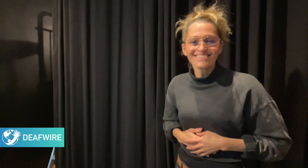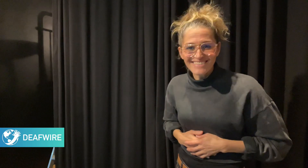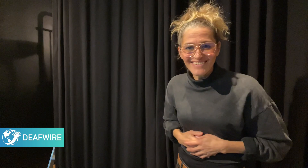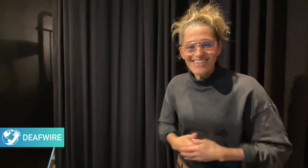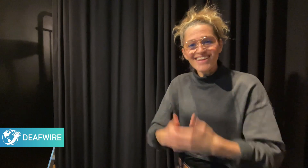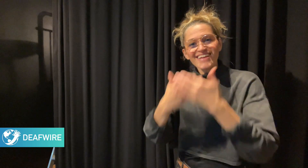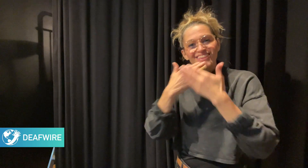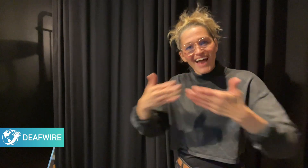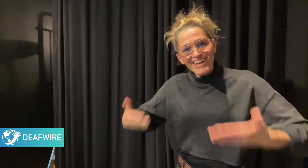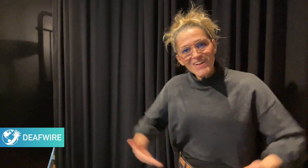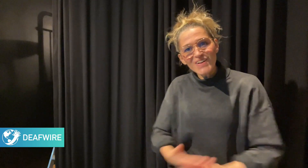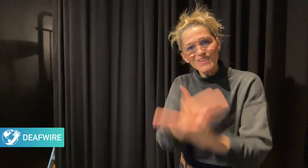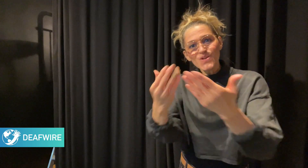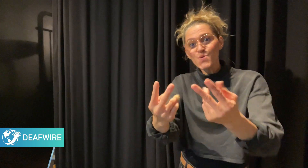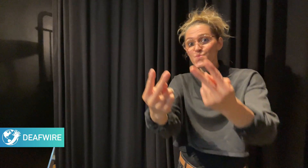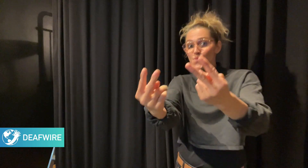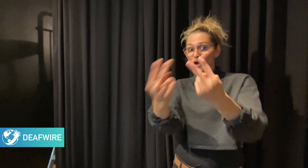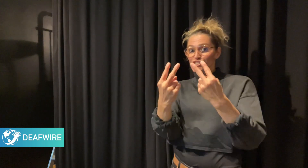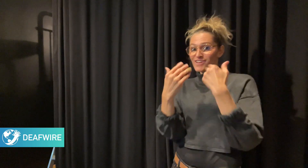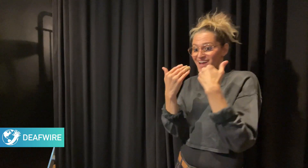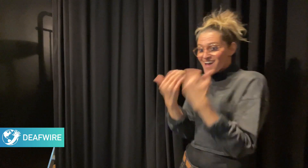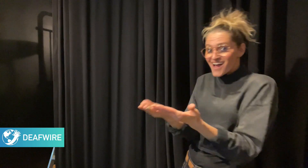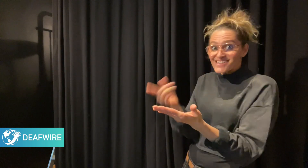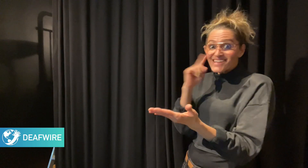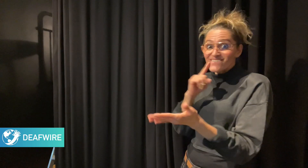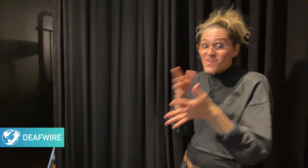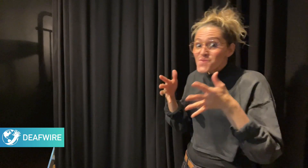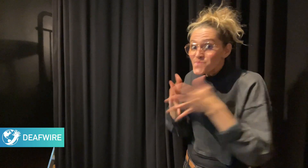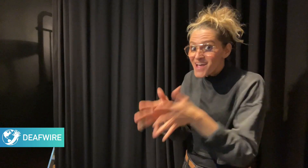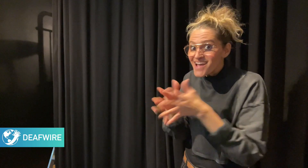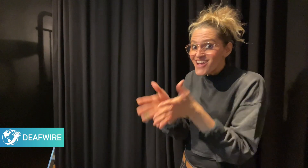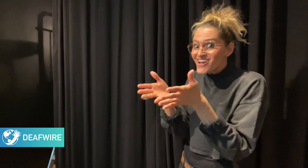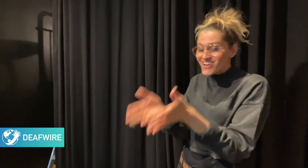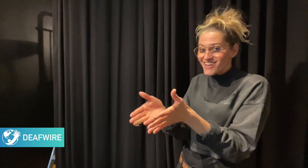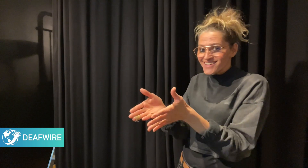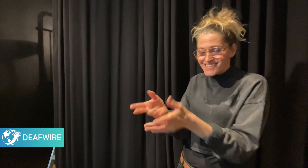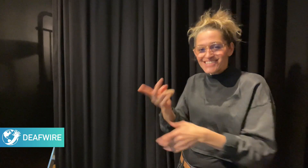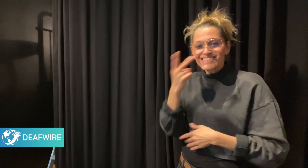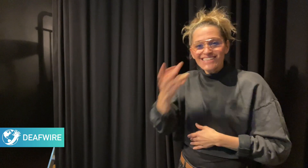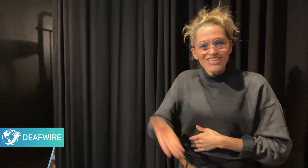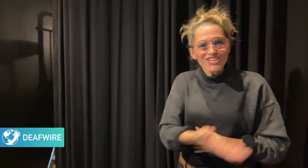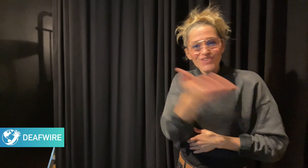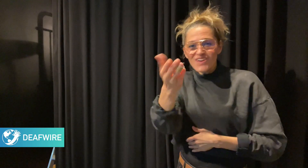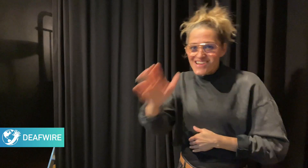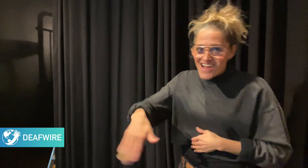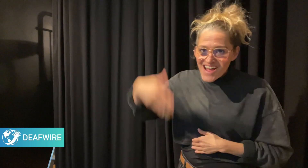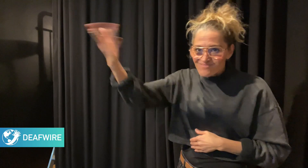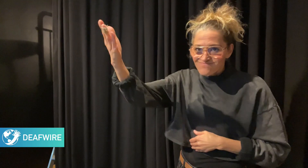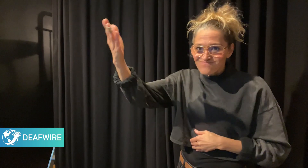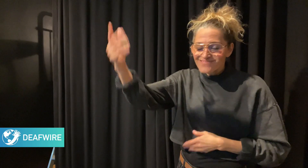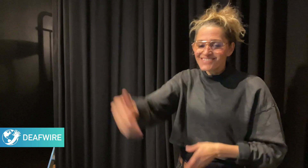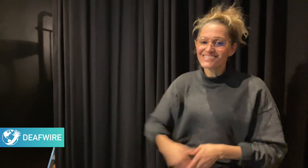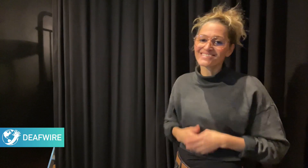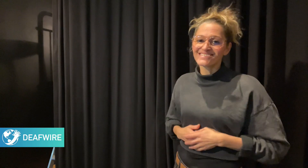Thank you for watching DeafWire! See you!